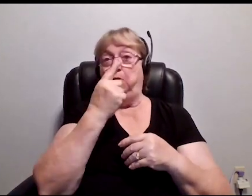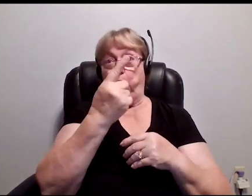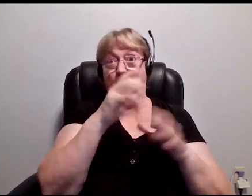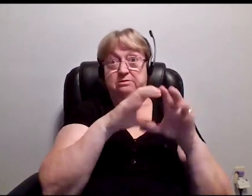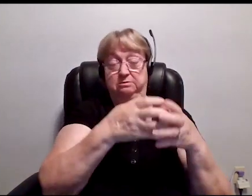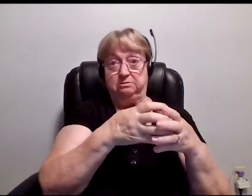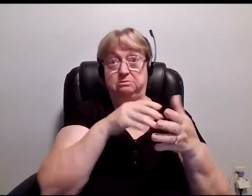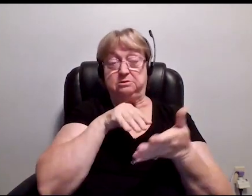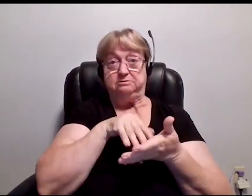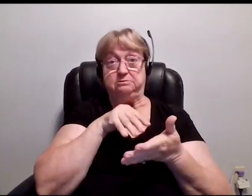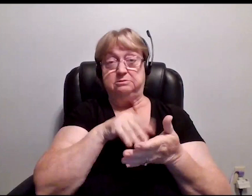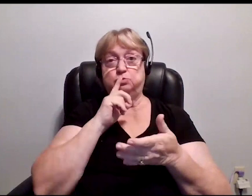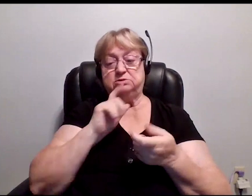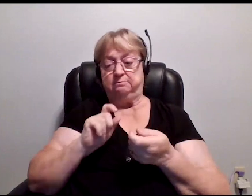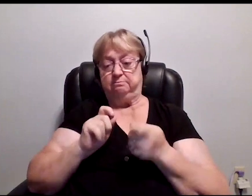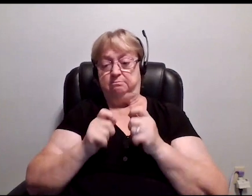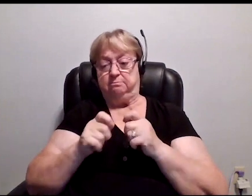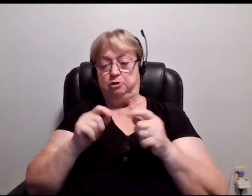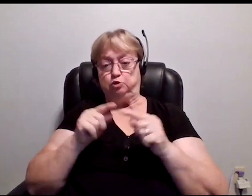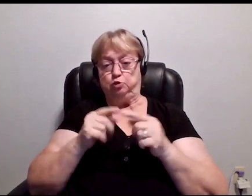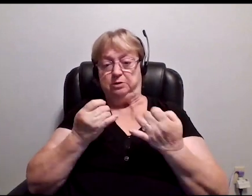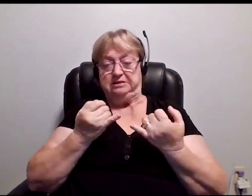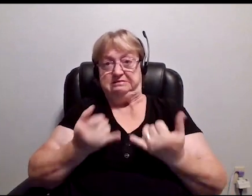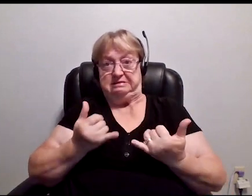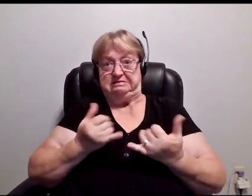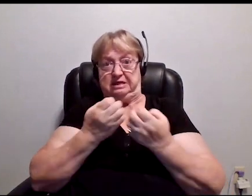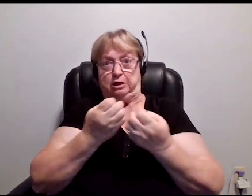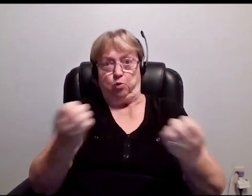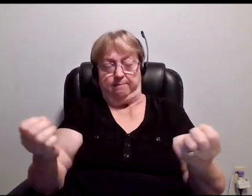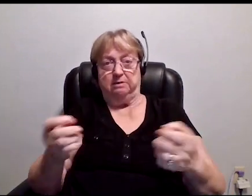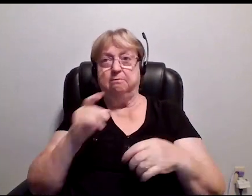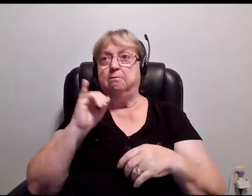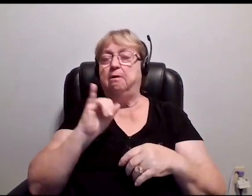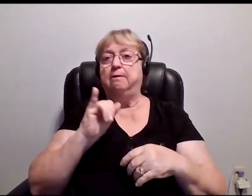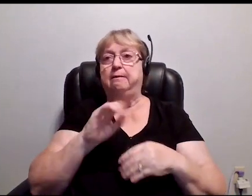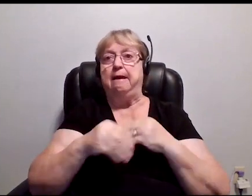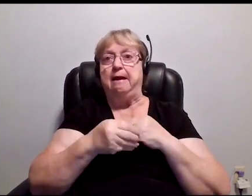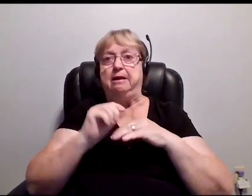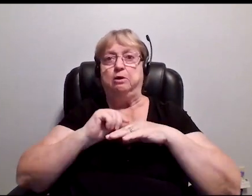we found were modifications to existing equipment. Things like adding raised lines to provide access